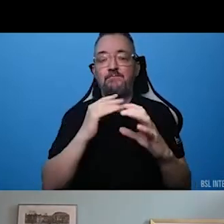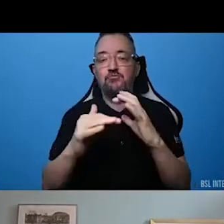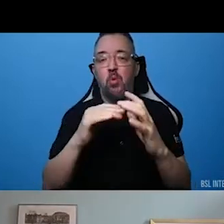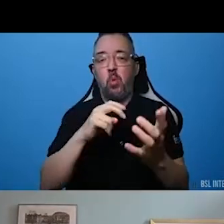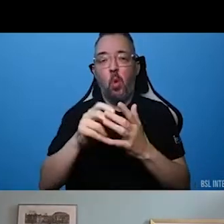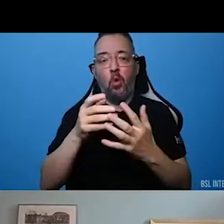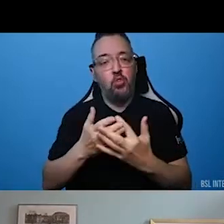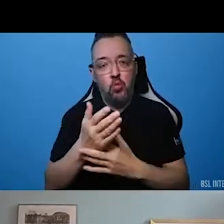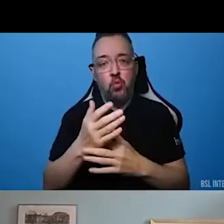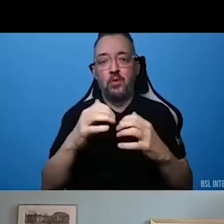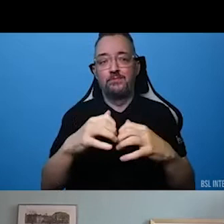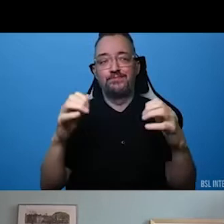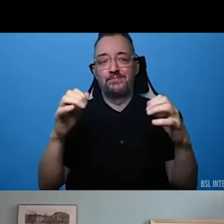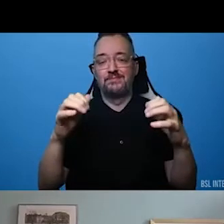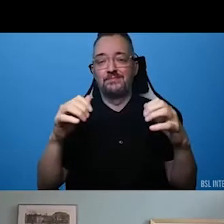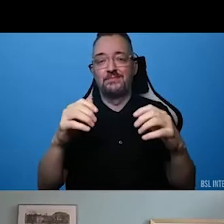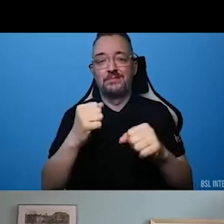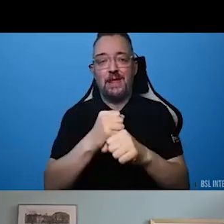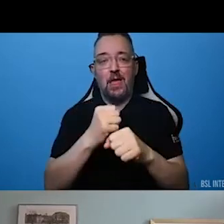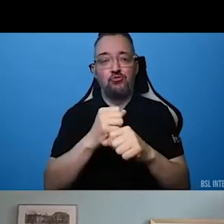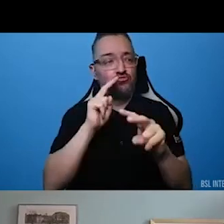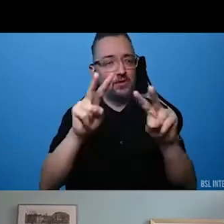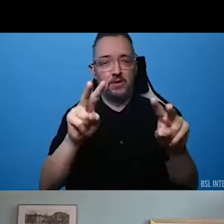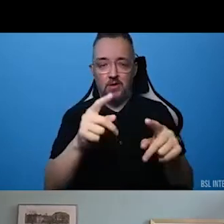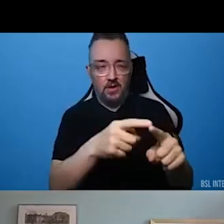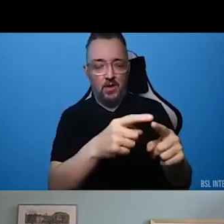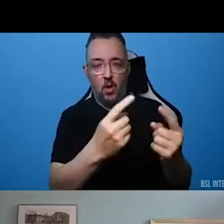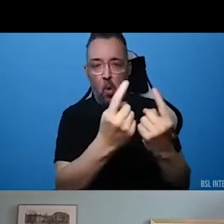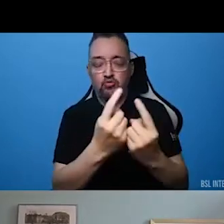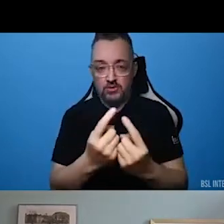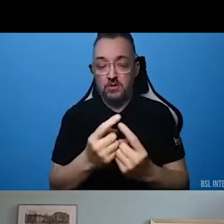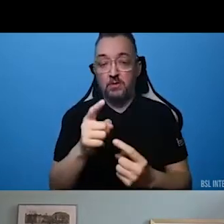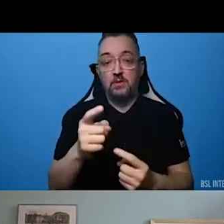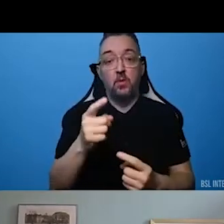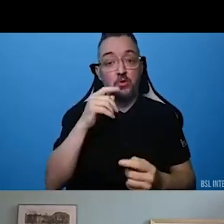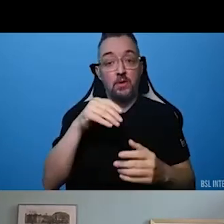and rethink some objects. Now the opening panel which greets the visitor